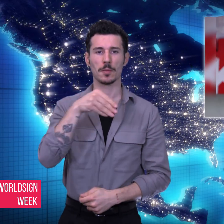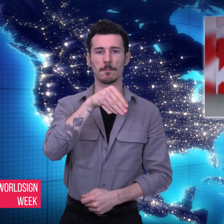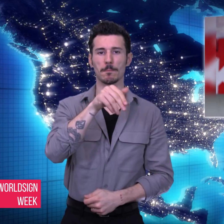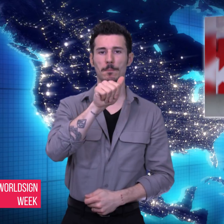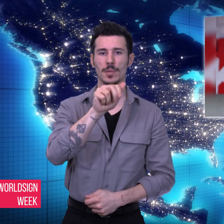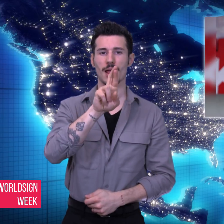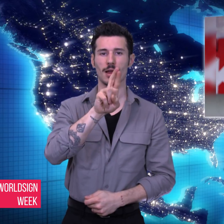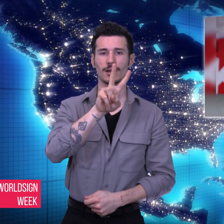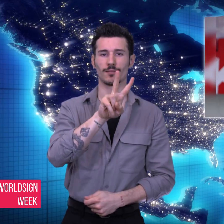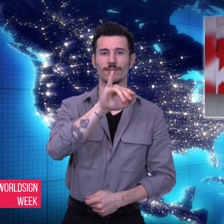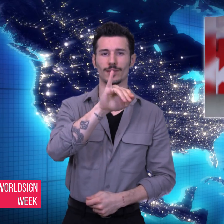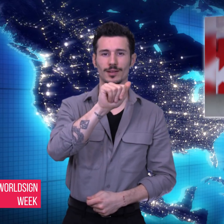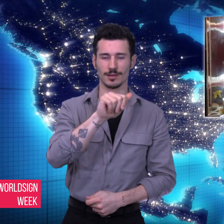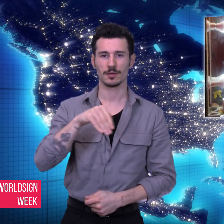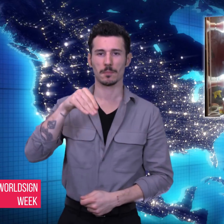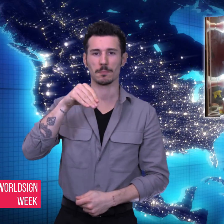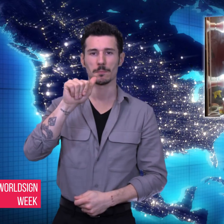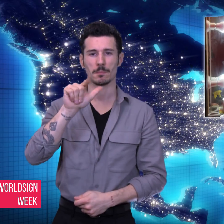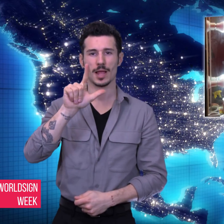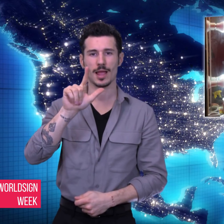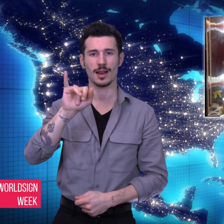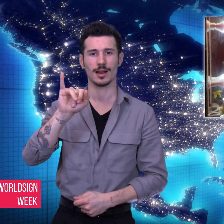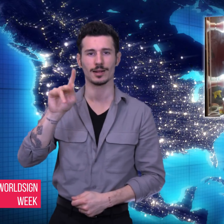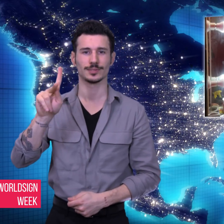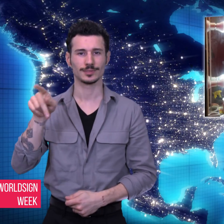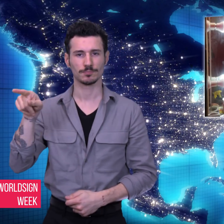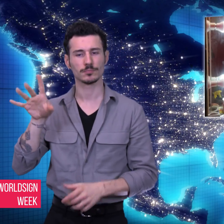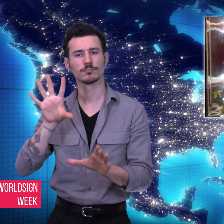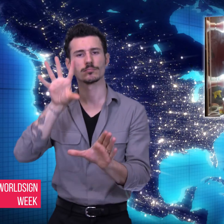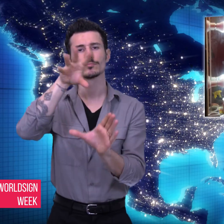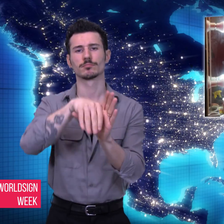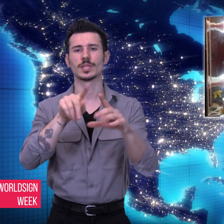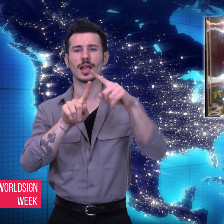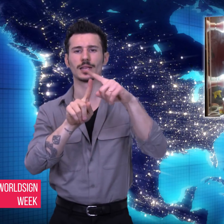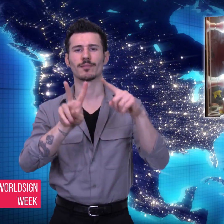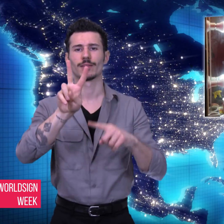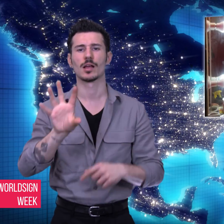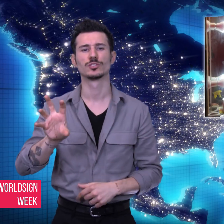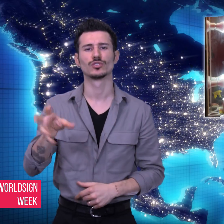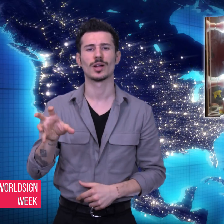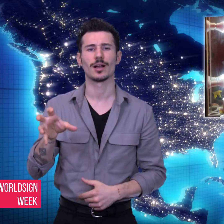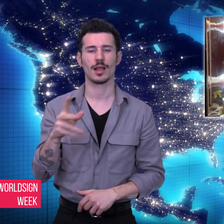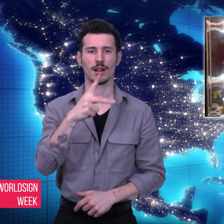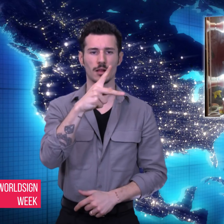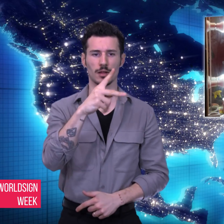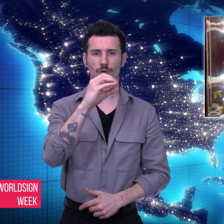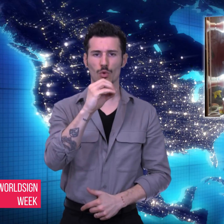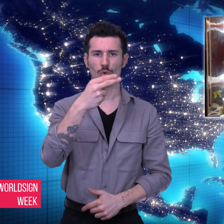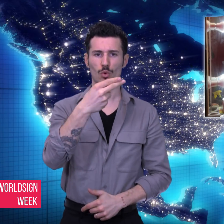debuted on a local television channel, Kohenoor News,